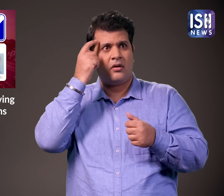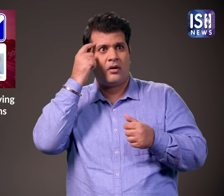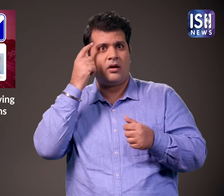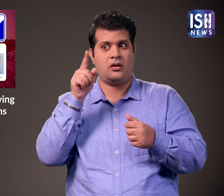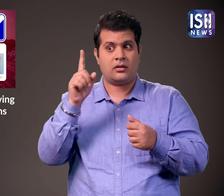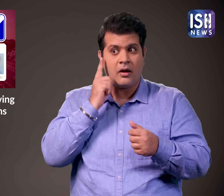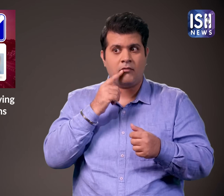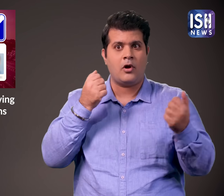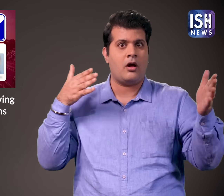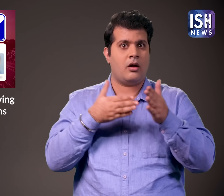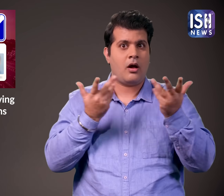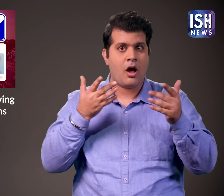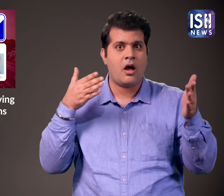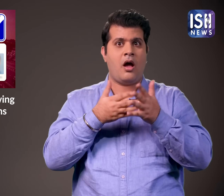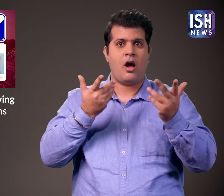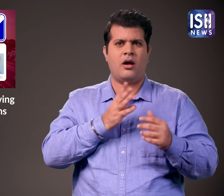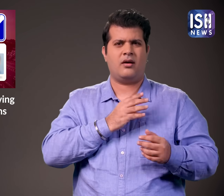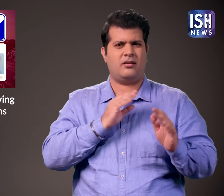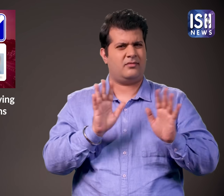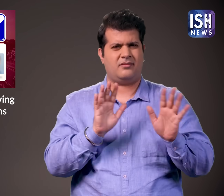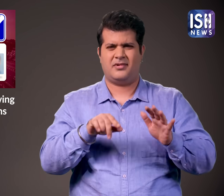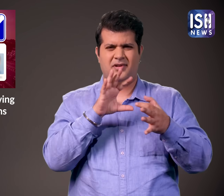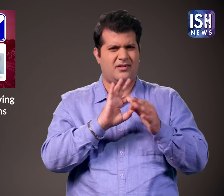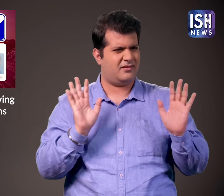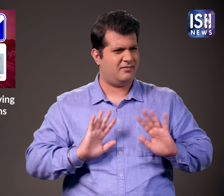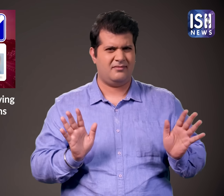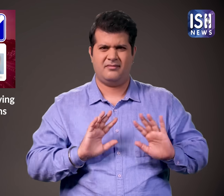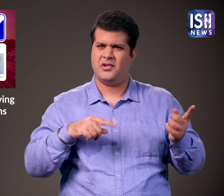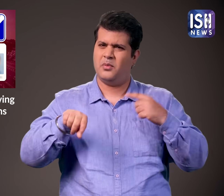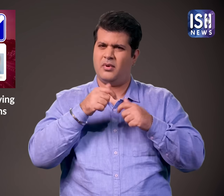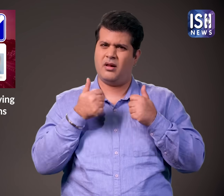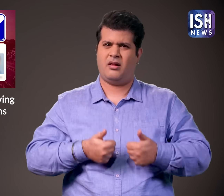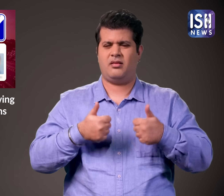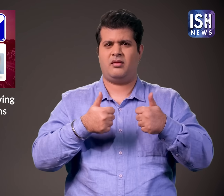so there is no fear of accidents.